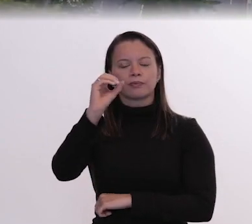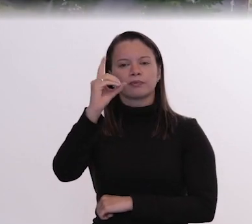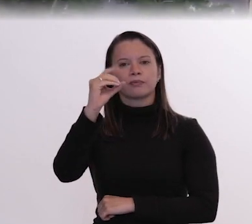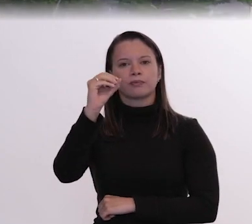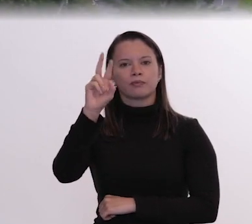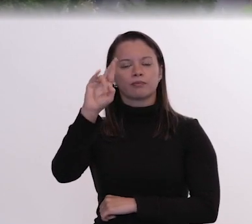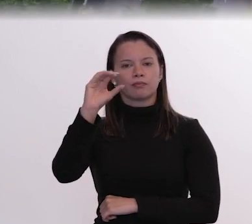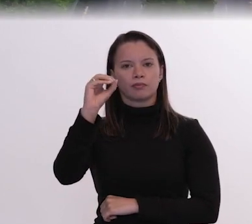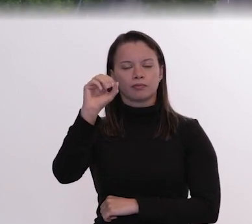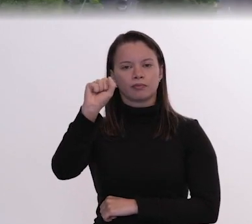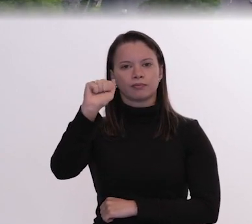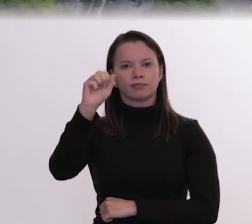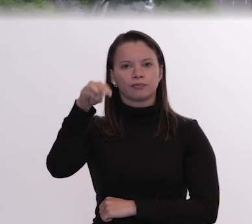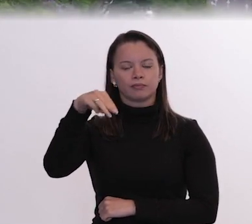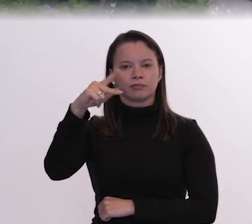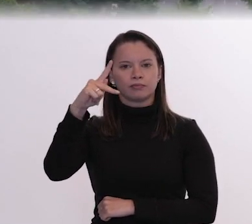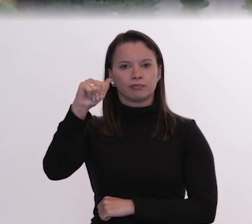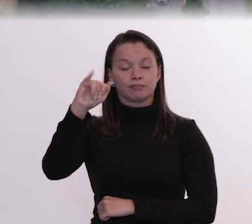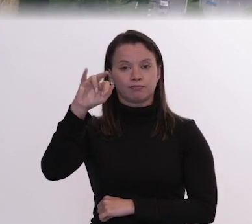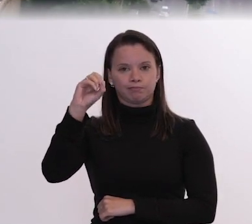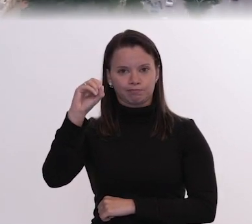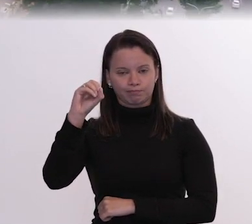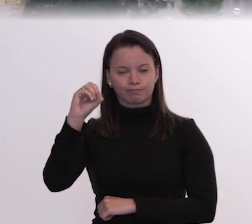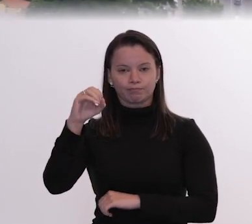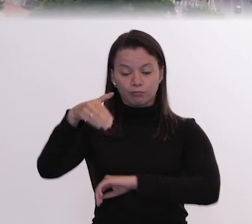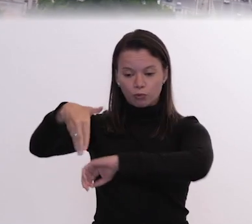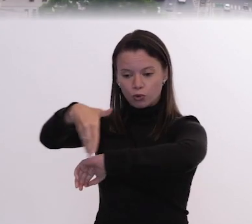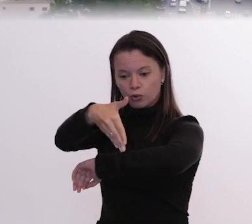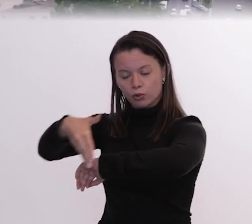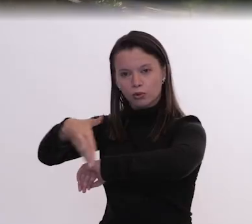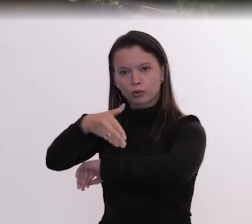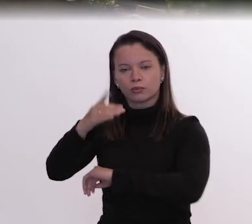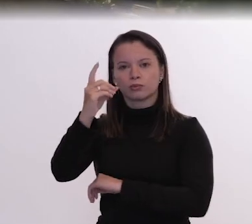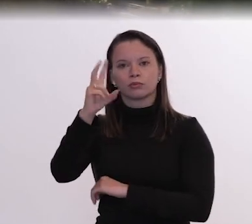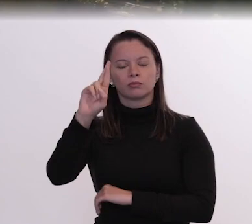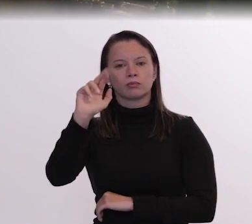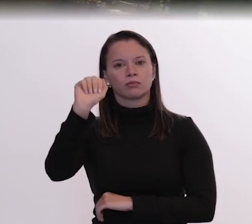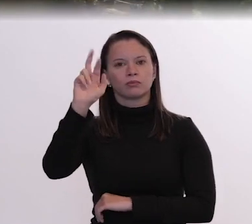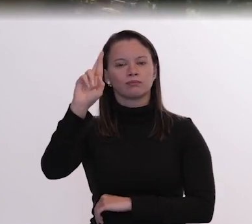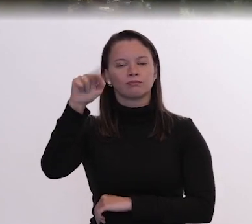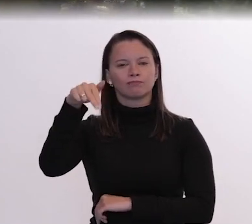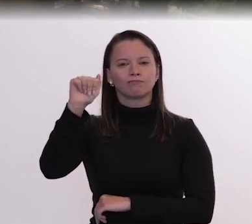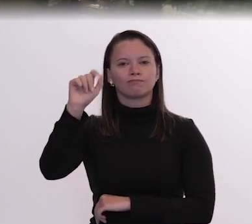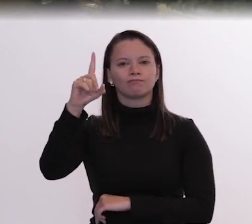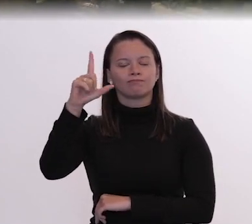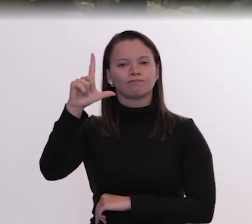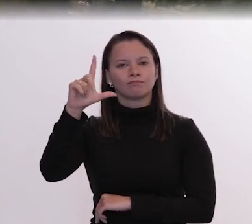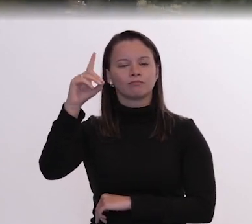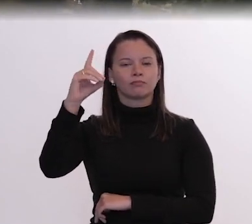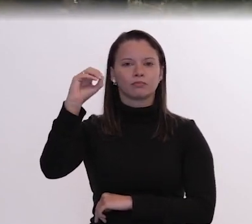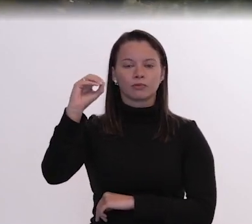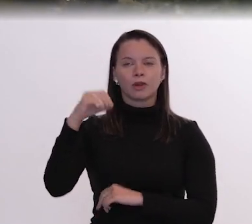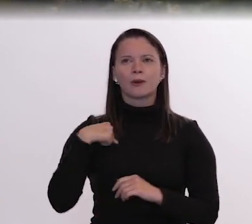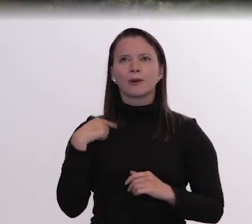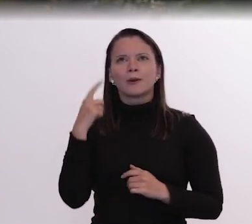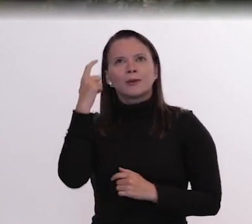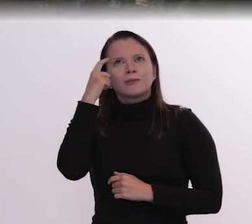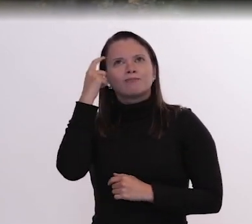is very symbolic, at least for me. I… If we think about Teodoro Sampaio’s story